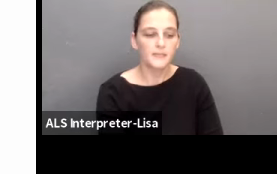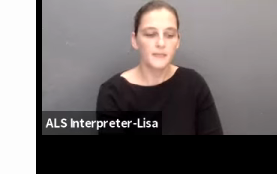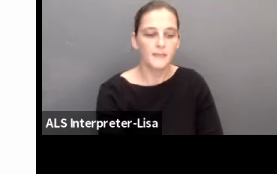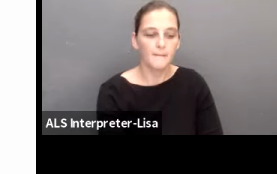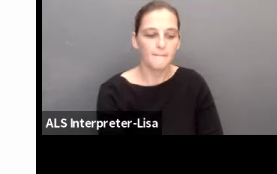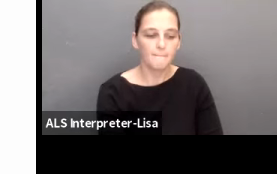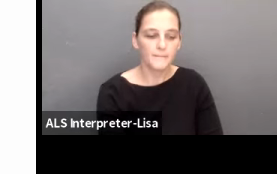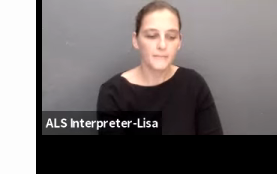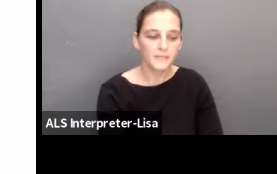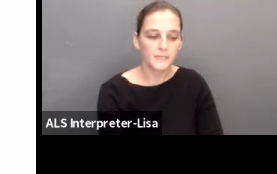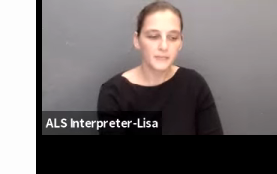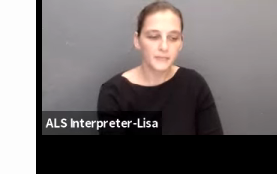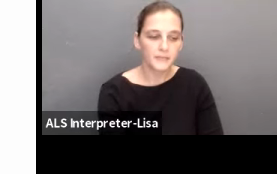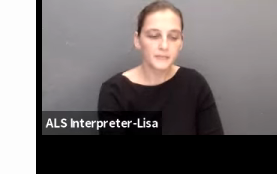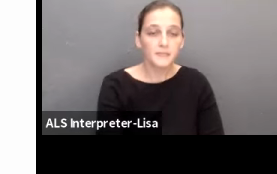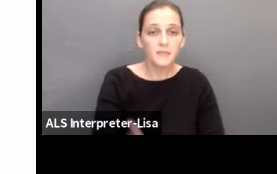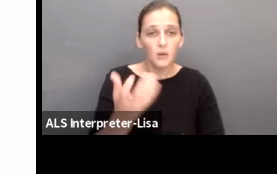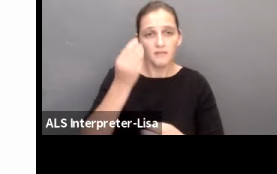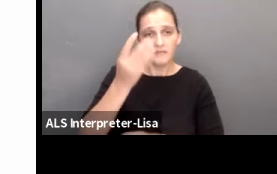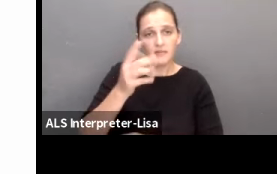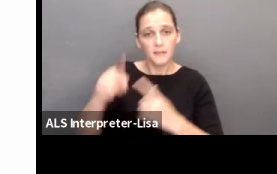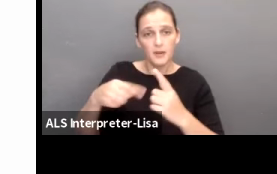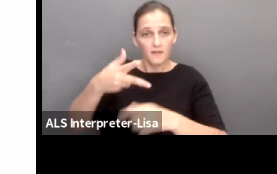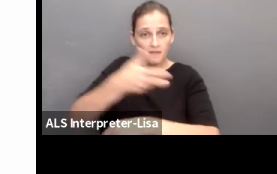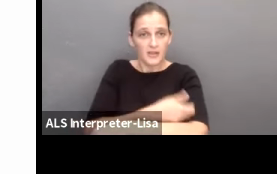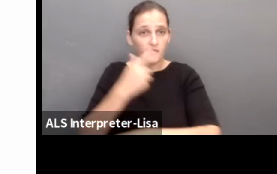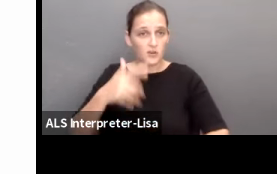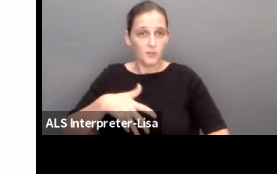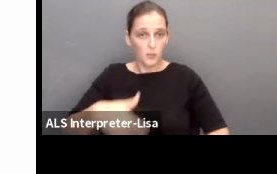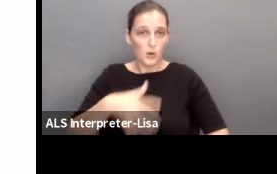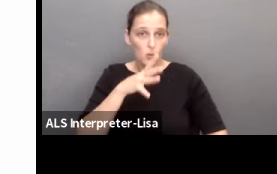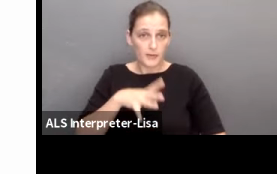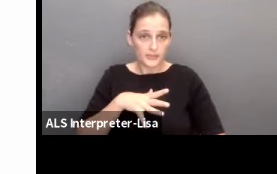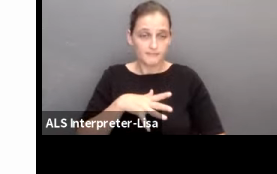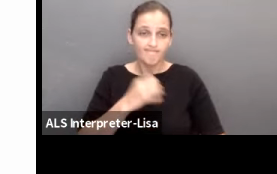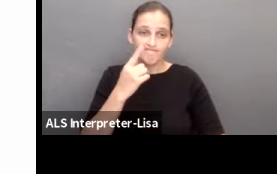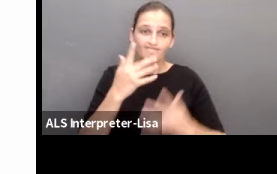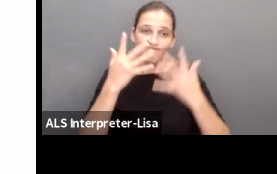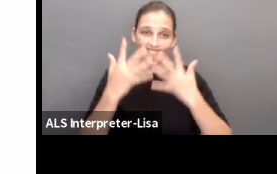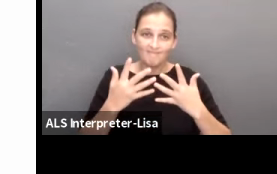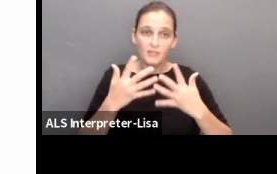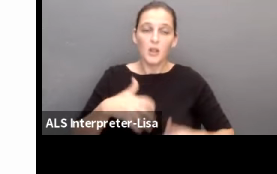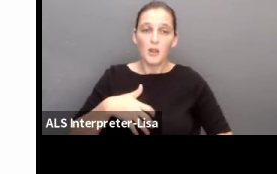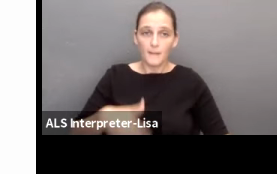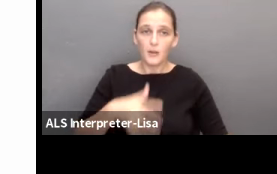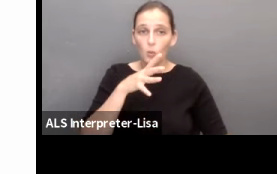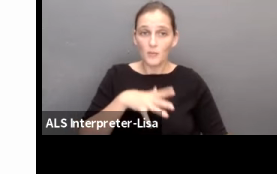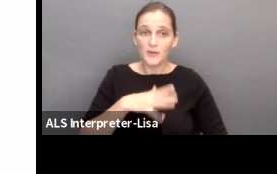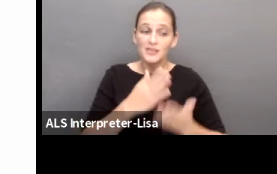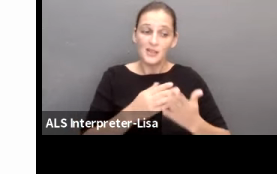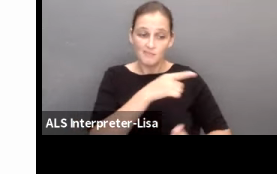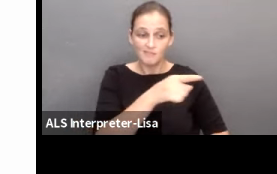vaccines and pregnant women, unfortunately, we have had pregnant women die of COVID here